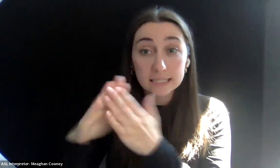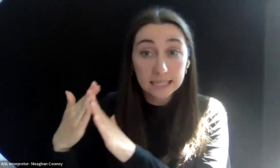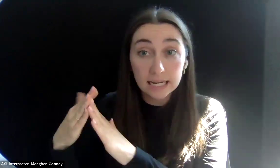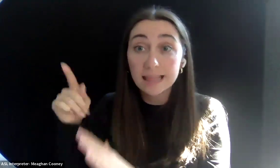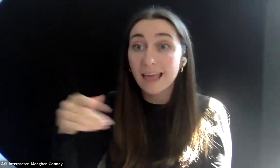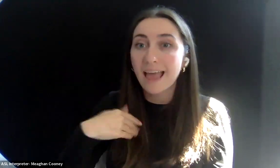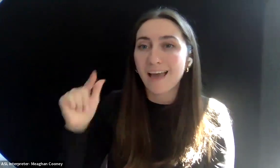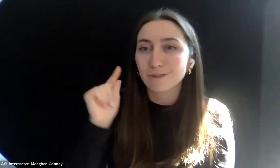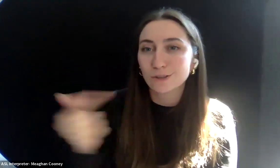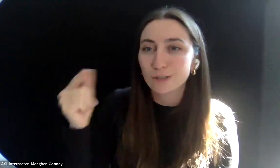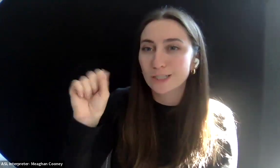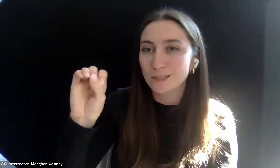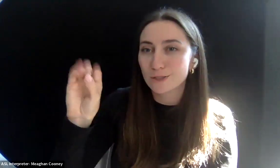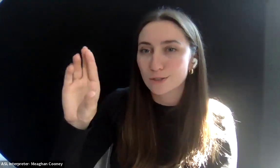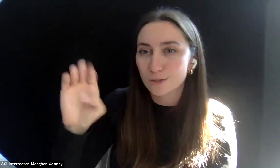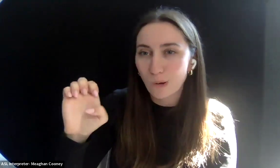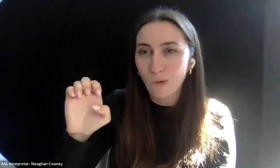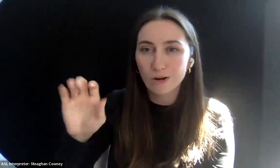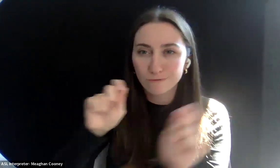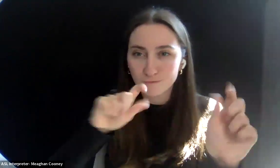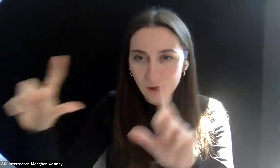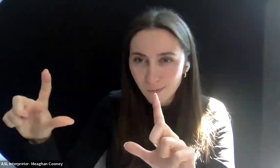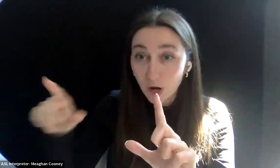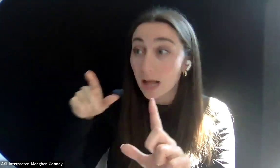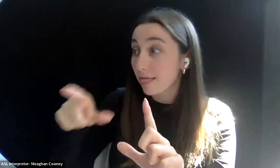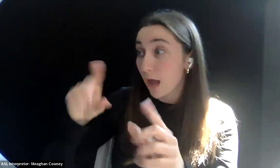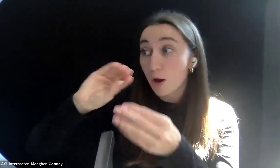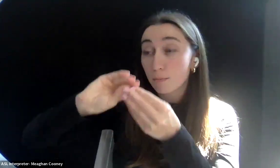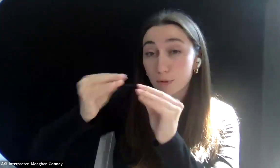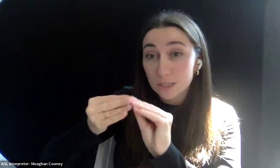green score framework where the percentage of the project site